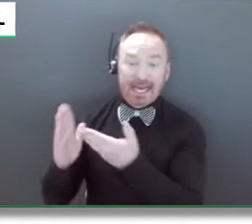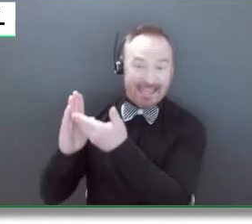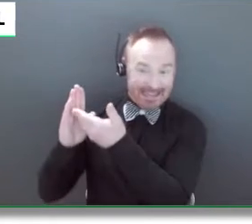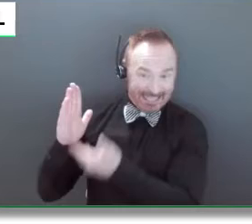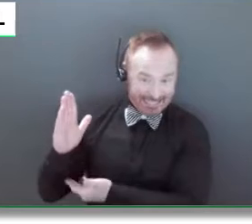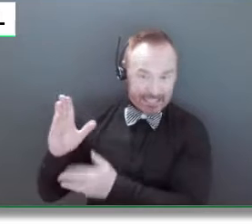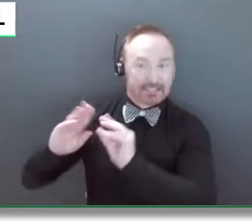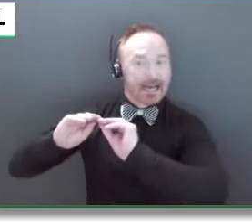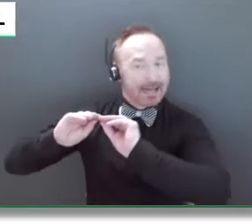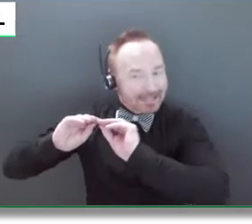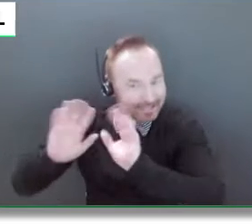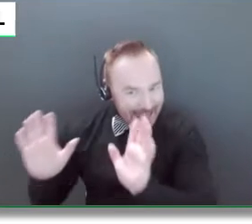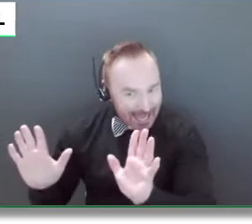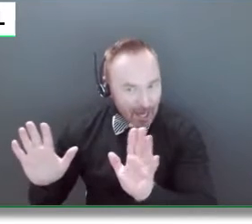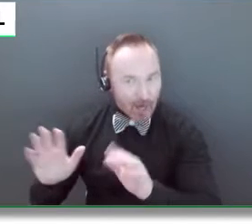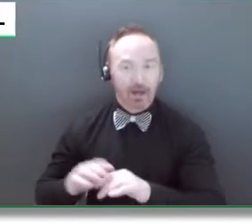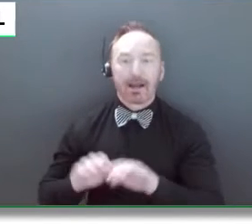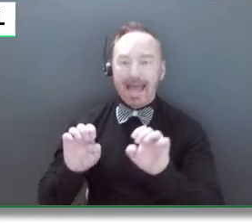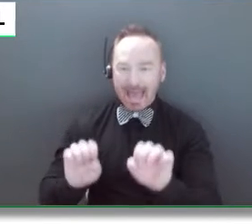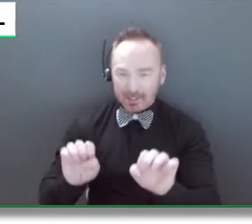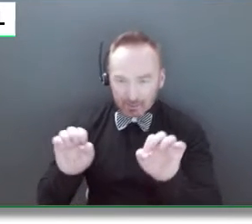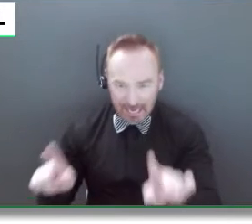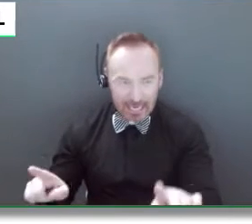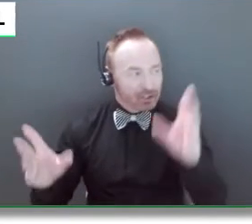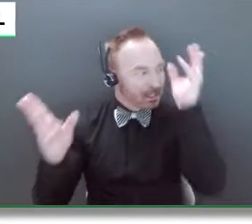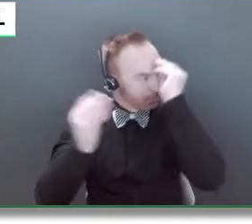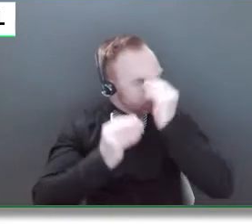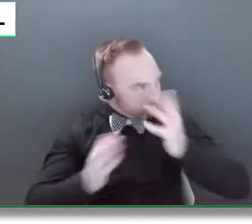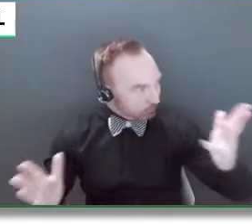specific adaptive equipment. And as I've talked about the great evolution in